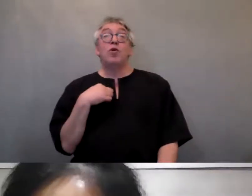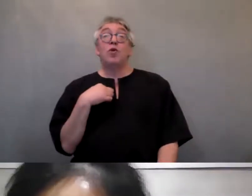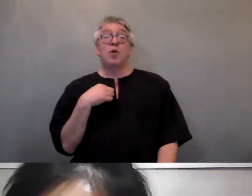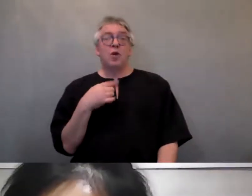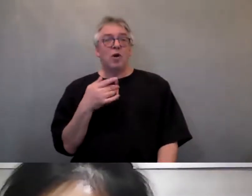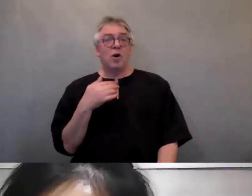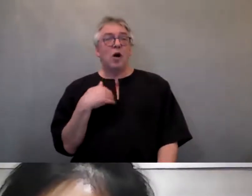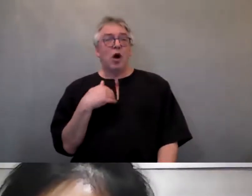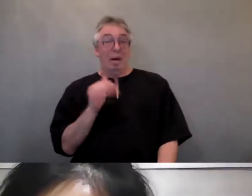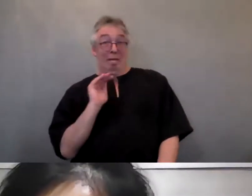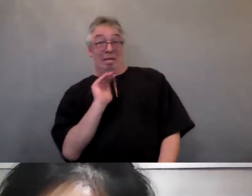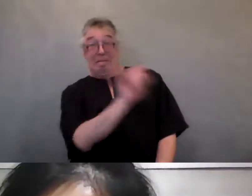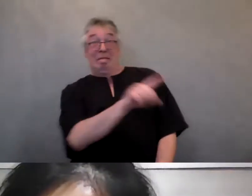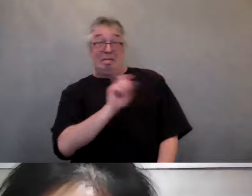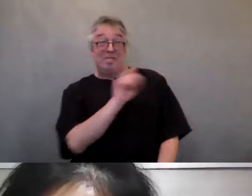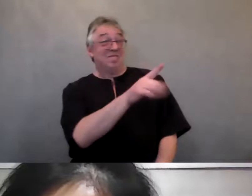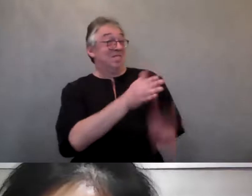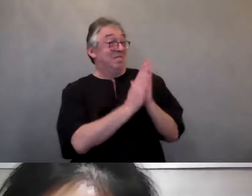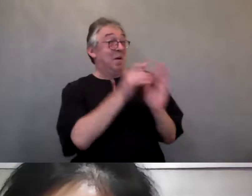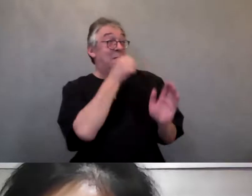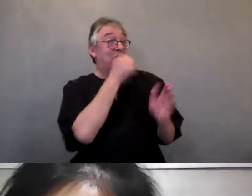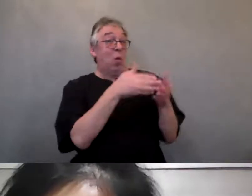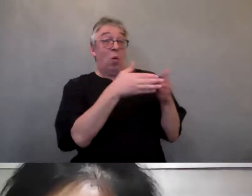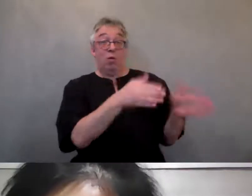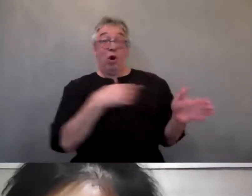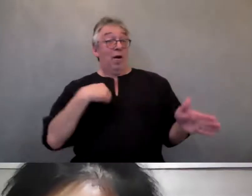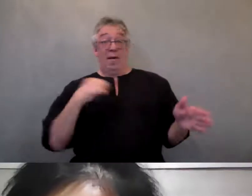herself. >> Hi,